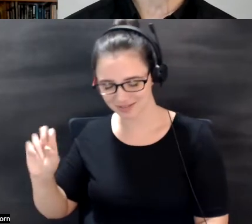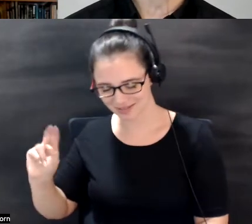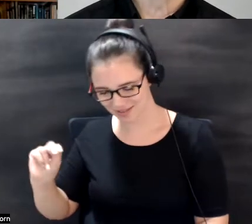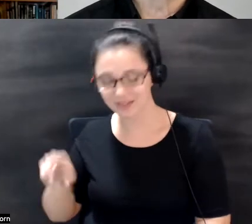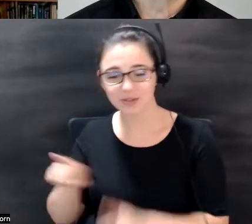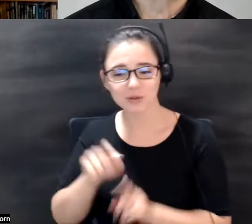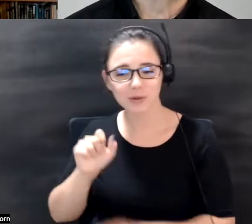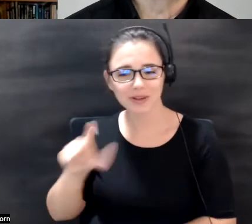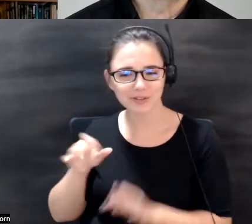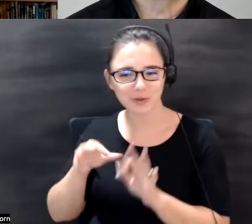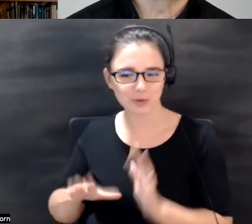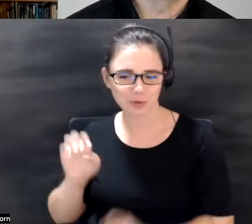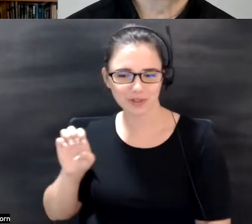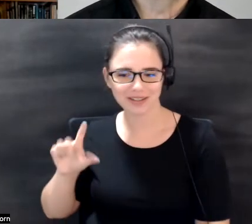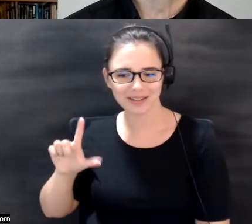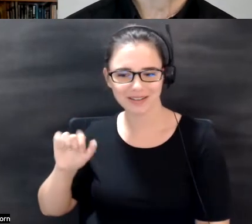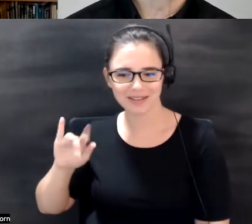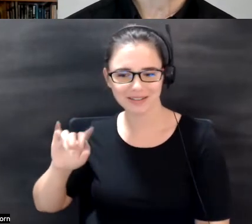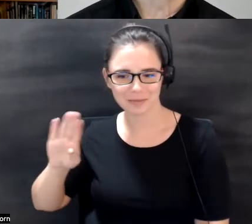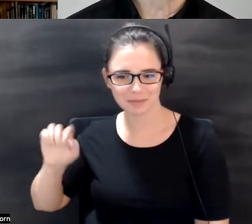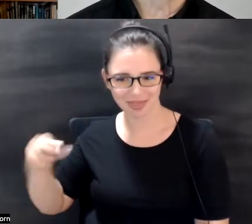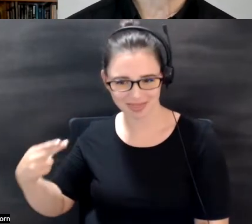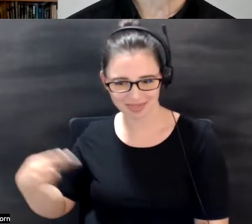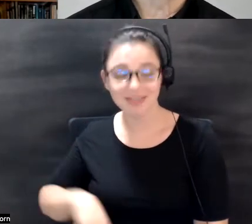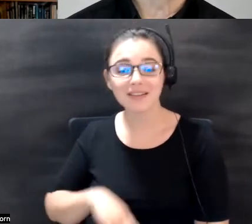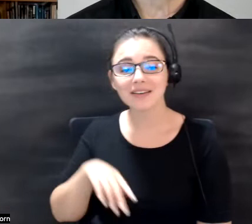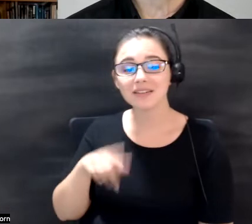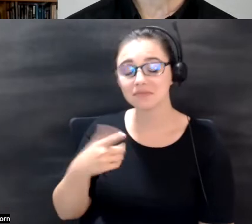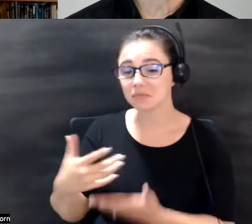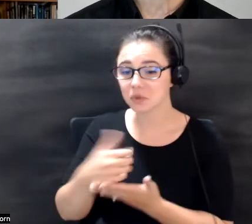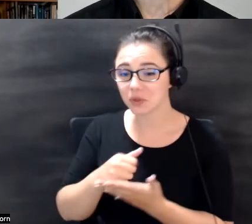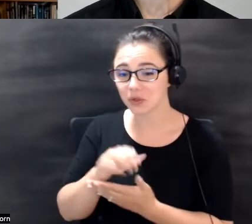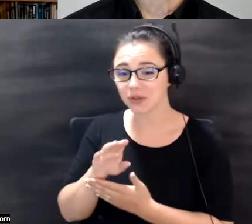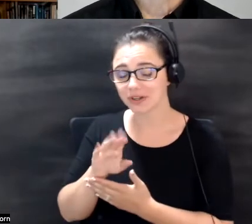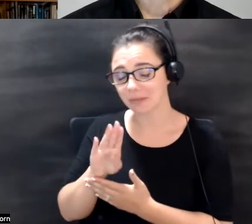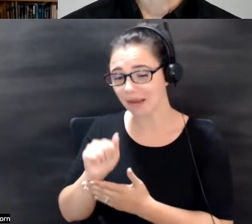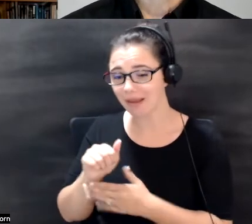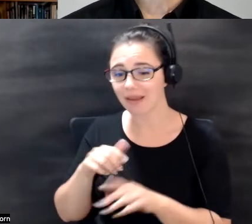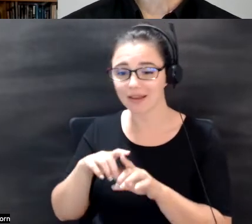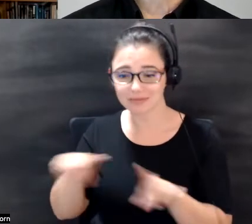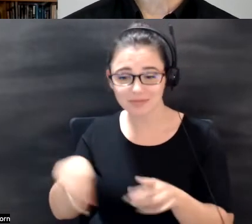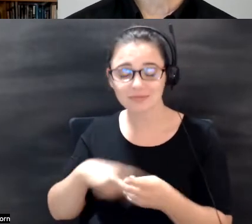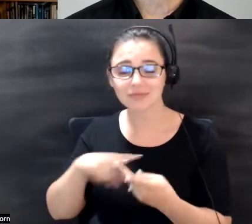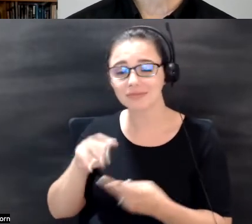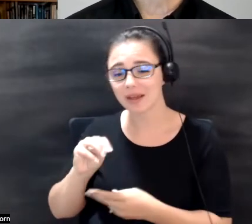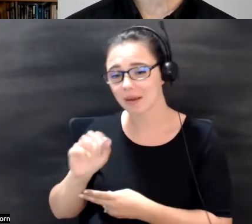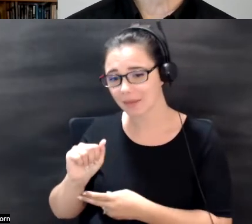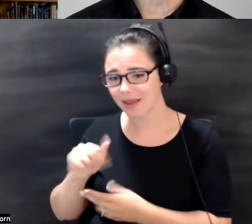Judith earned her BA in English from UMass Lowell, and her MFA in writing from Emerson College. She is the author of